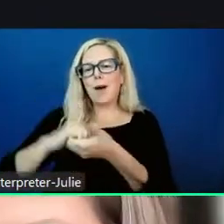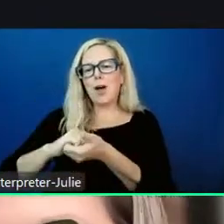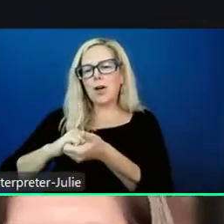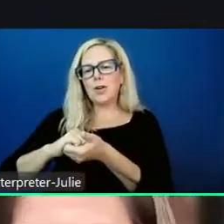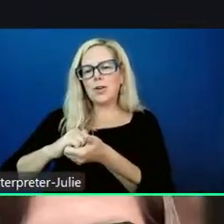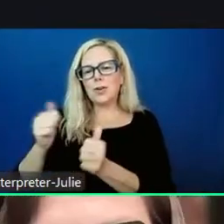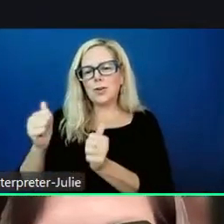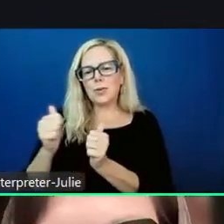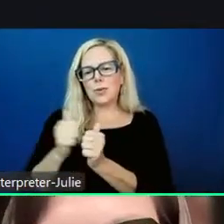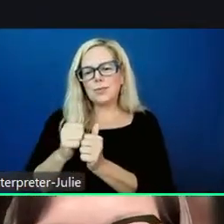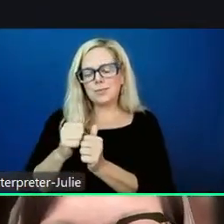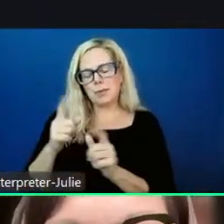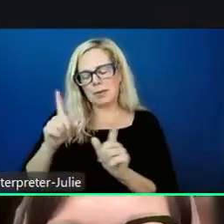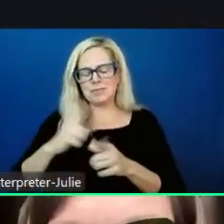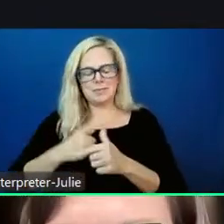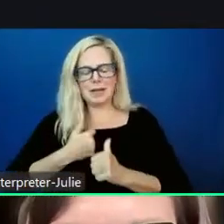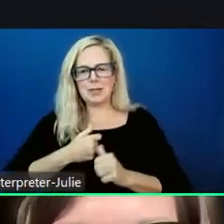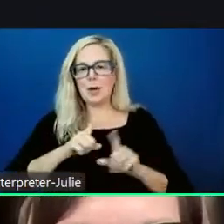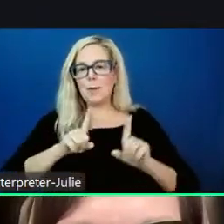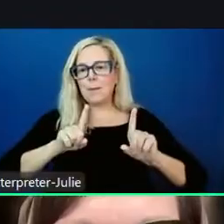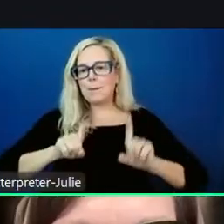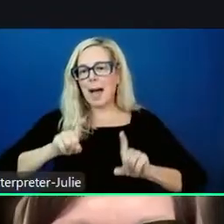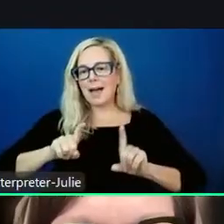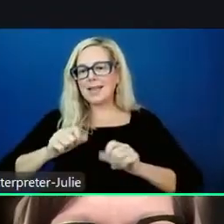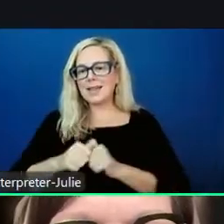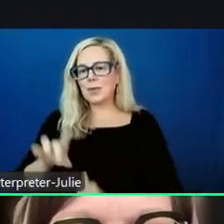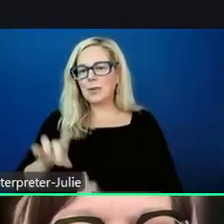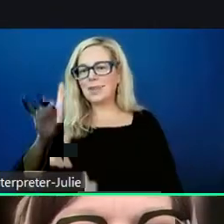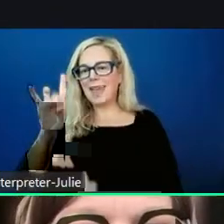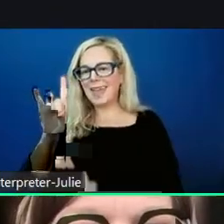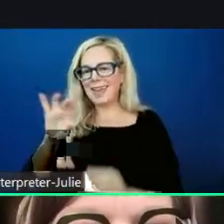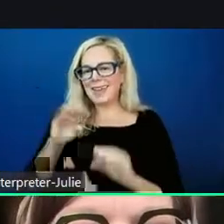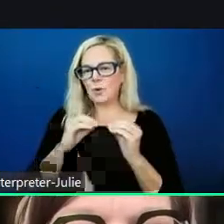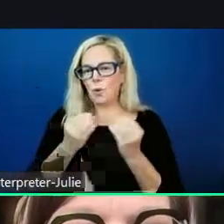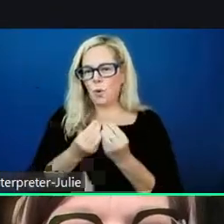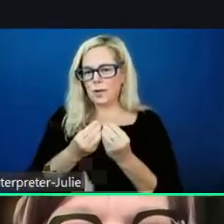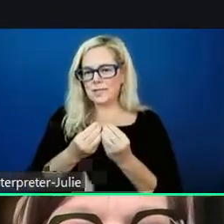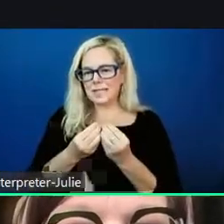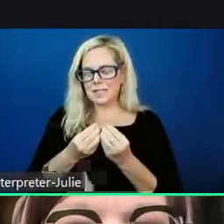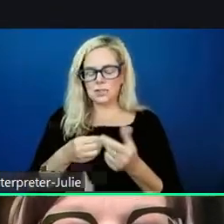we piloted, I'm sorry, with eight organizations, four healthcare providers, two UCEDDs,